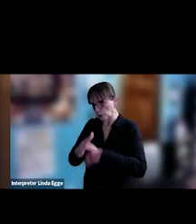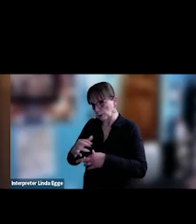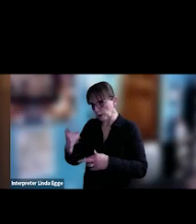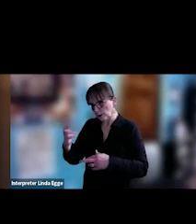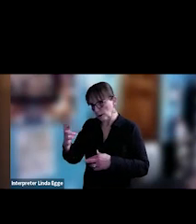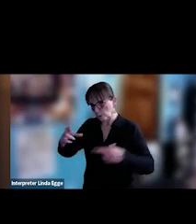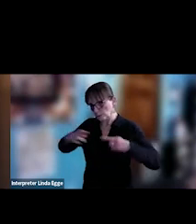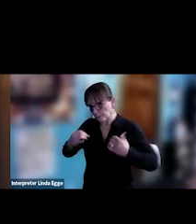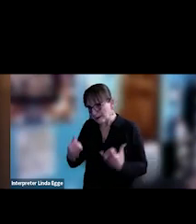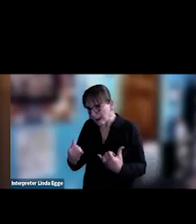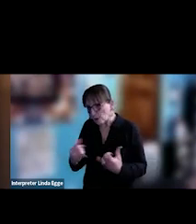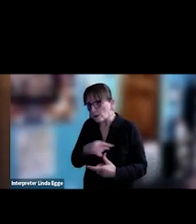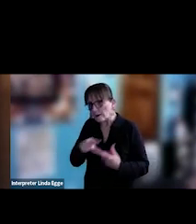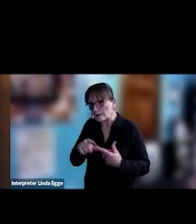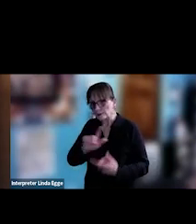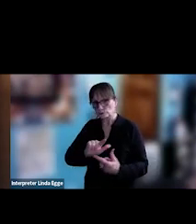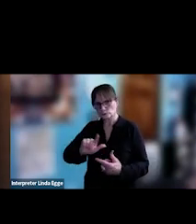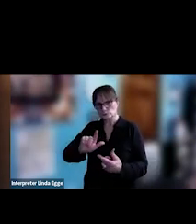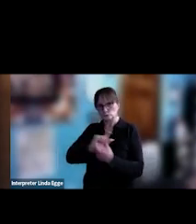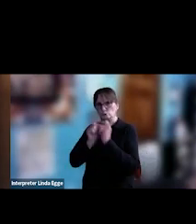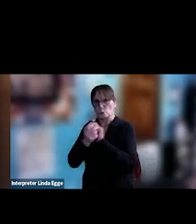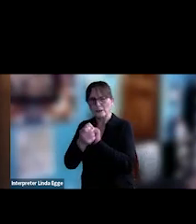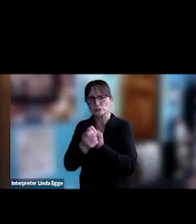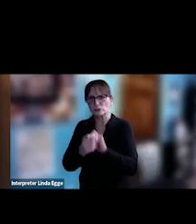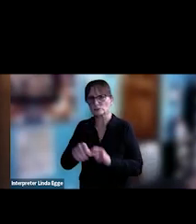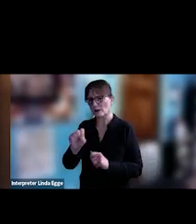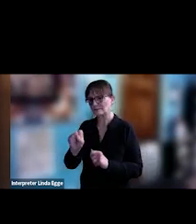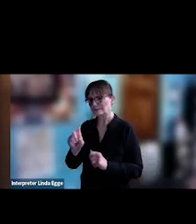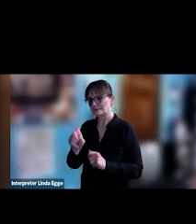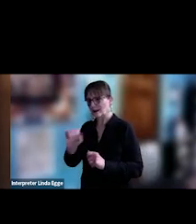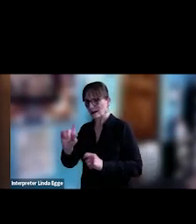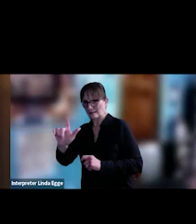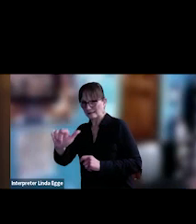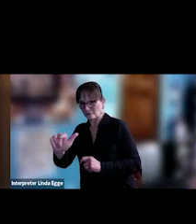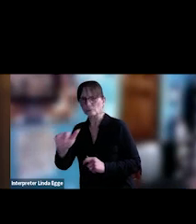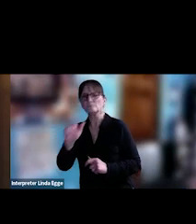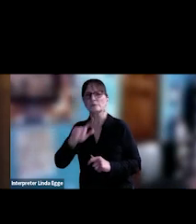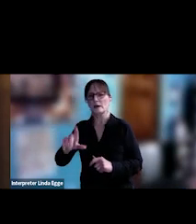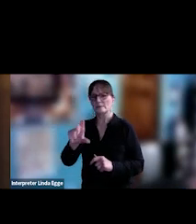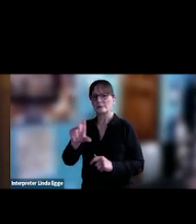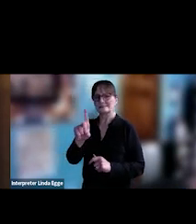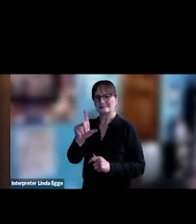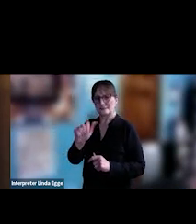and then switch to SSDI later, those disability benefits are gonna be reduced